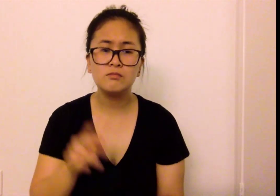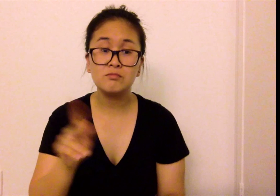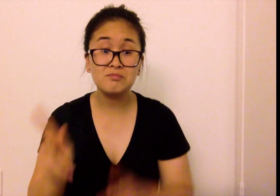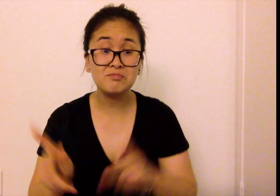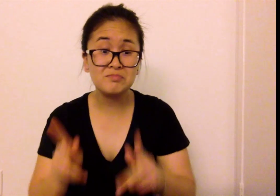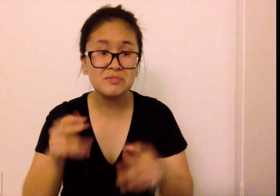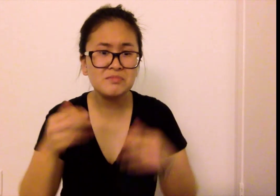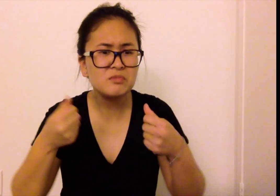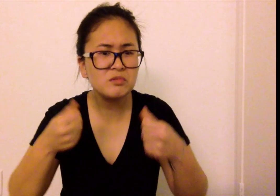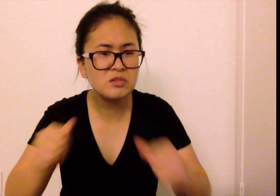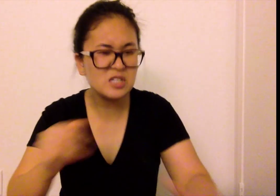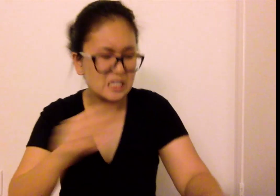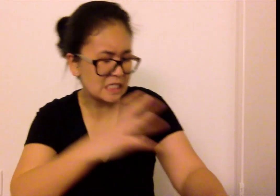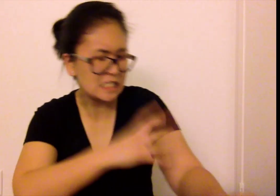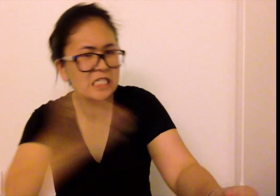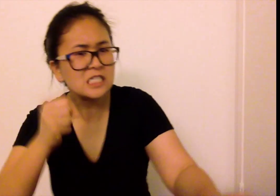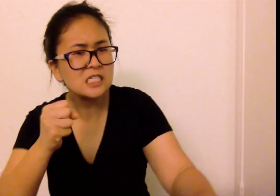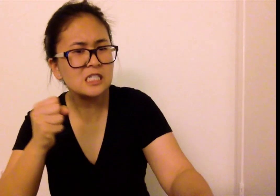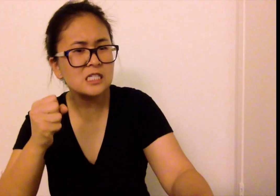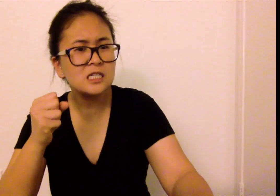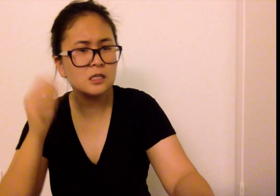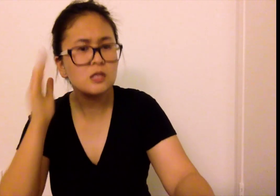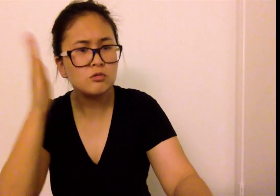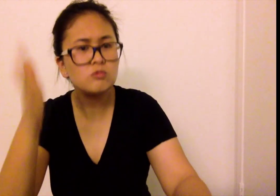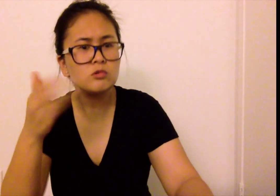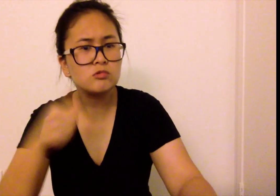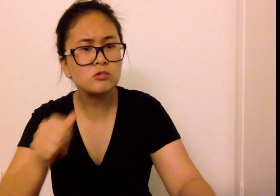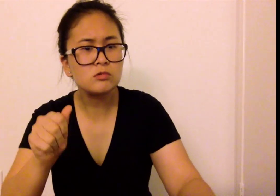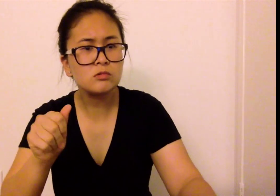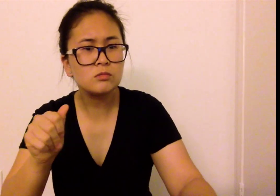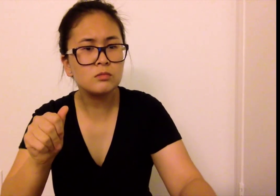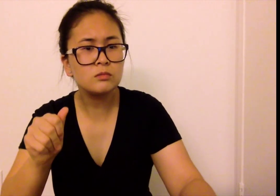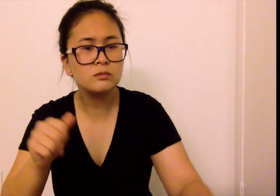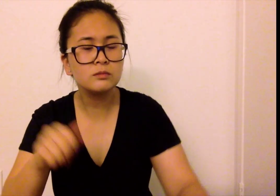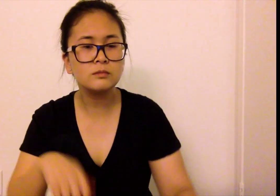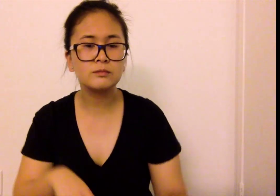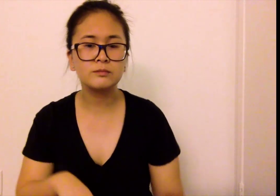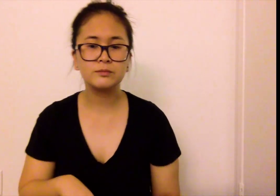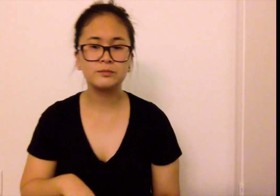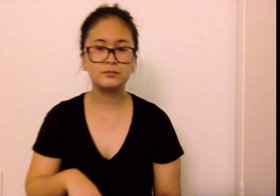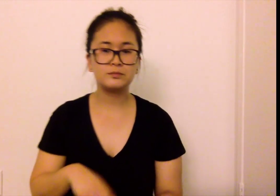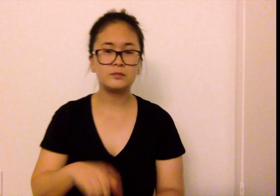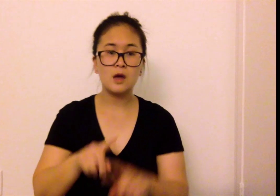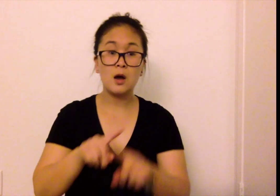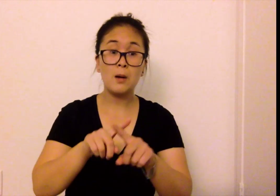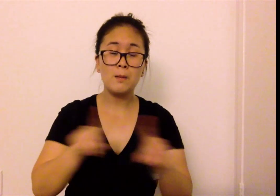and [people will try to take away your power from you]